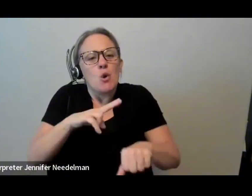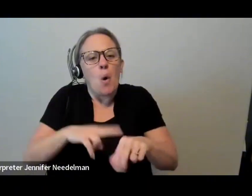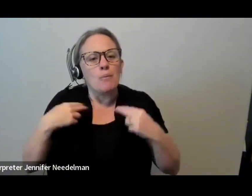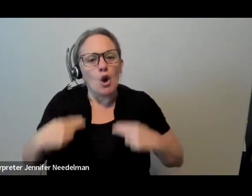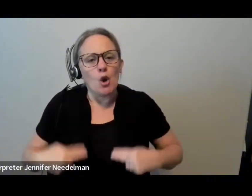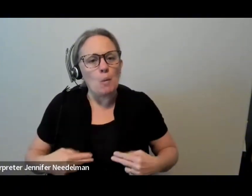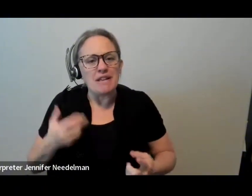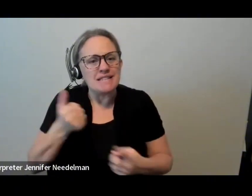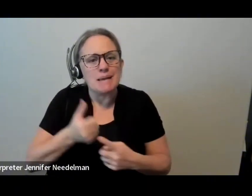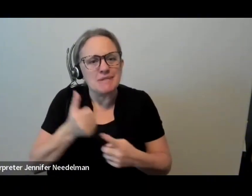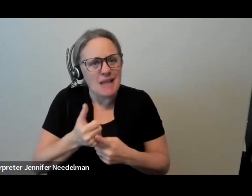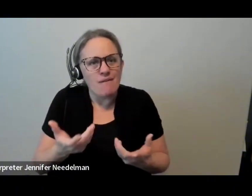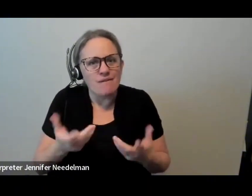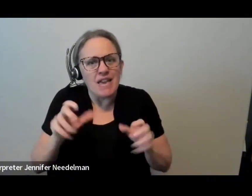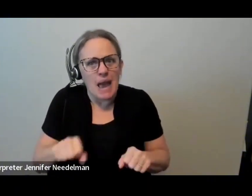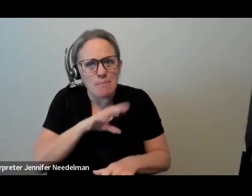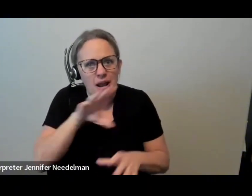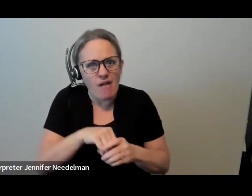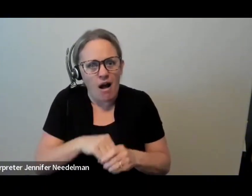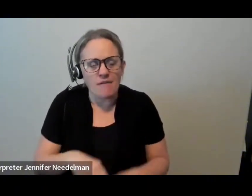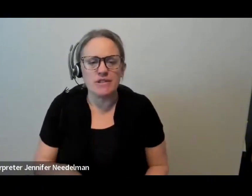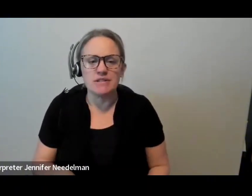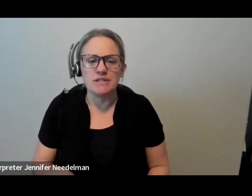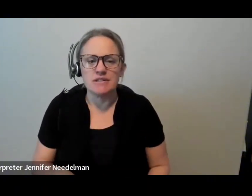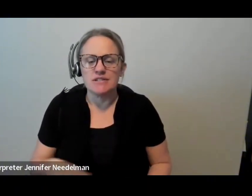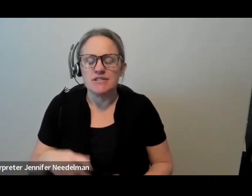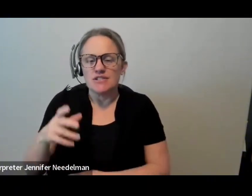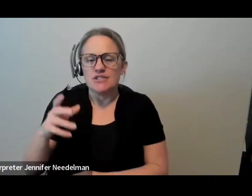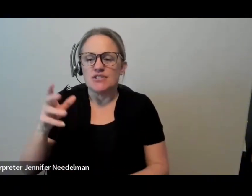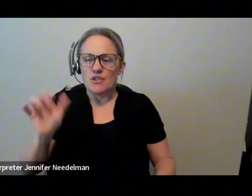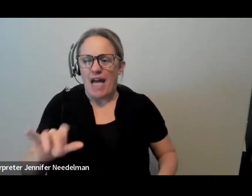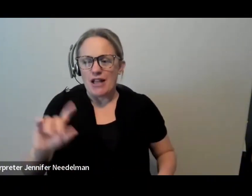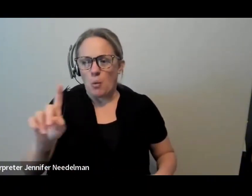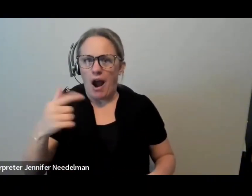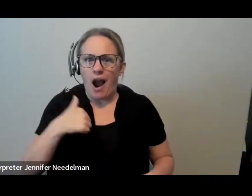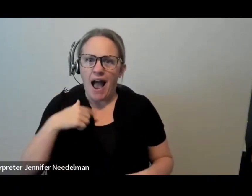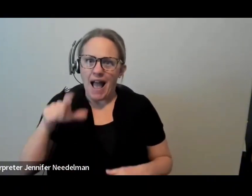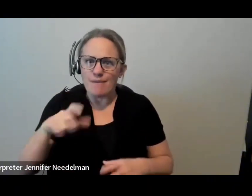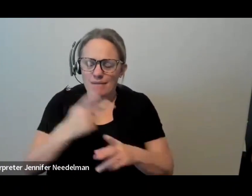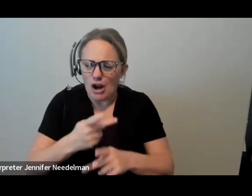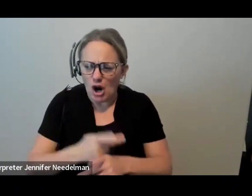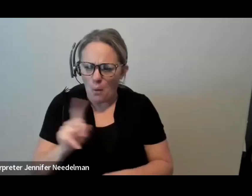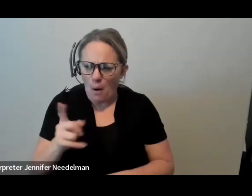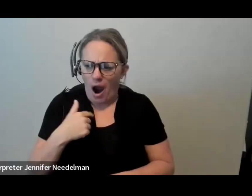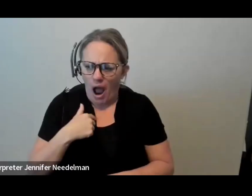with disabilities are around me that I can play a role in making impact